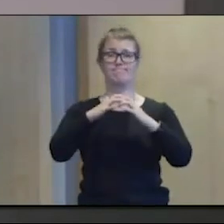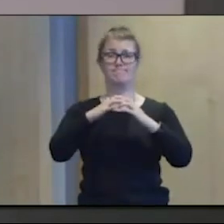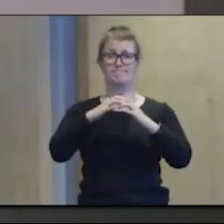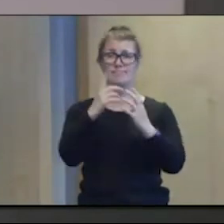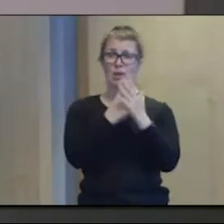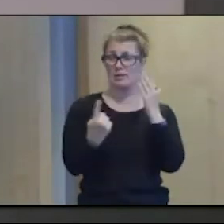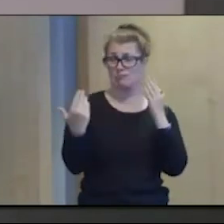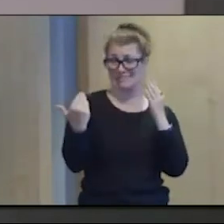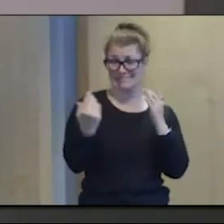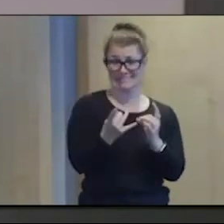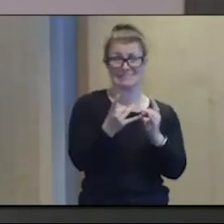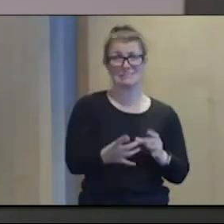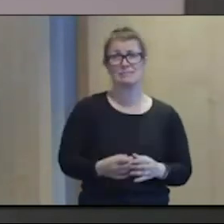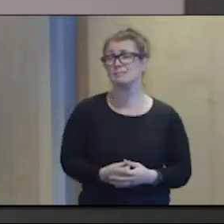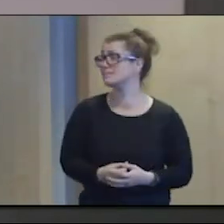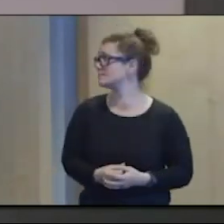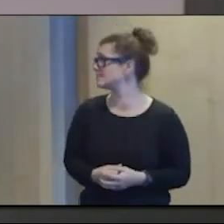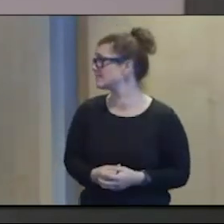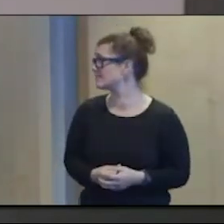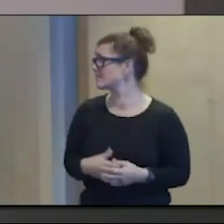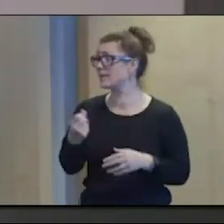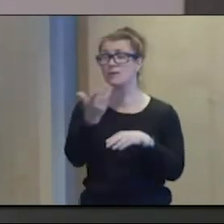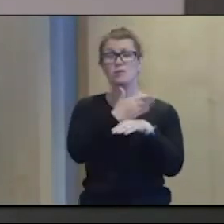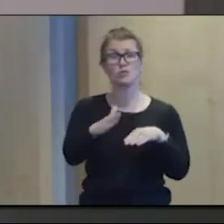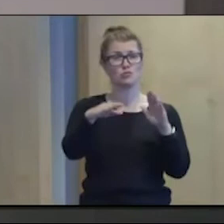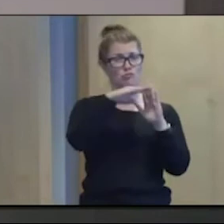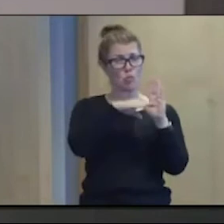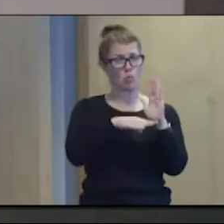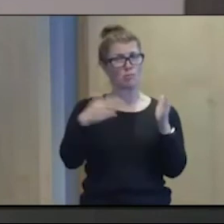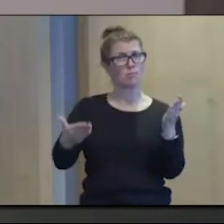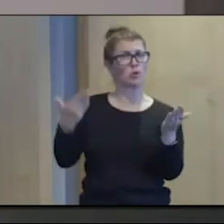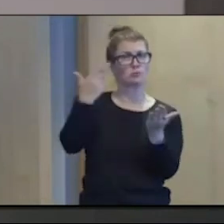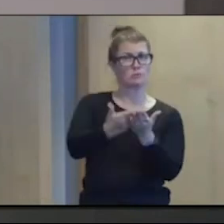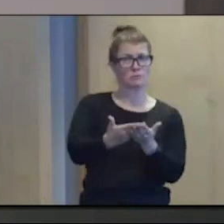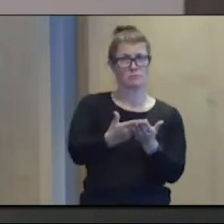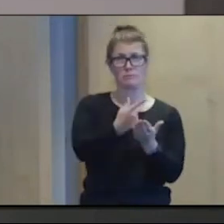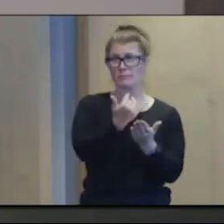There was a new rule proposed a couple of weeks ago that you may have seen covered in the press,